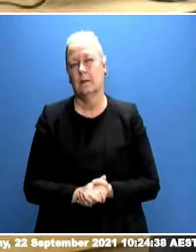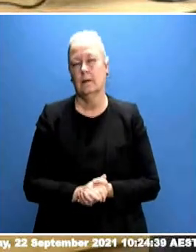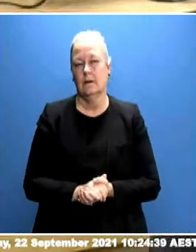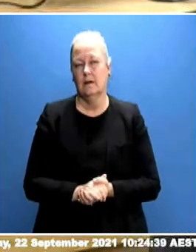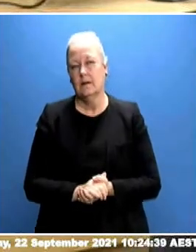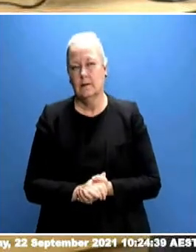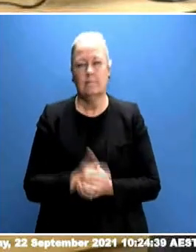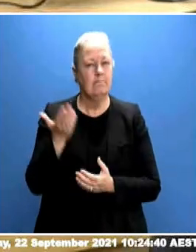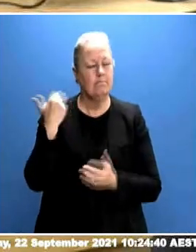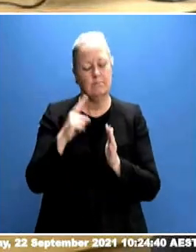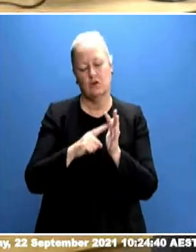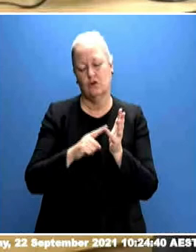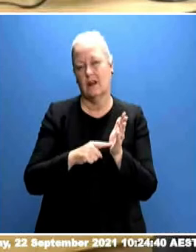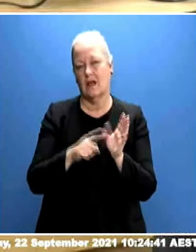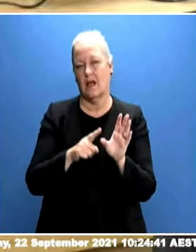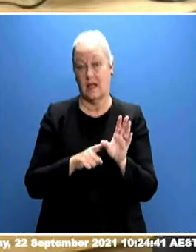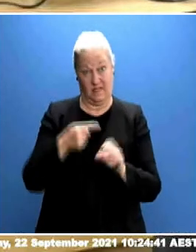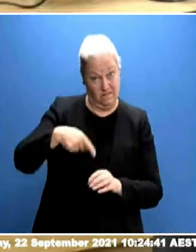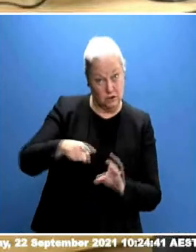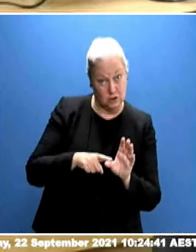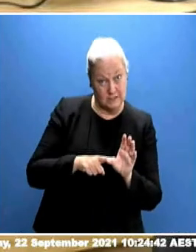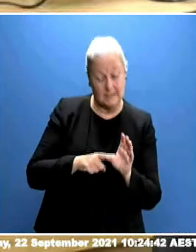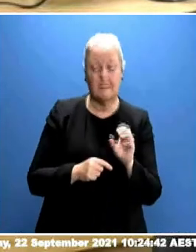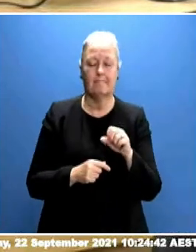About July. July this year? Yes.